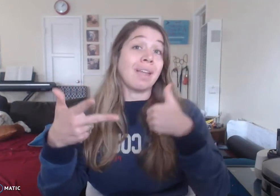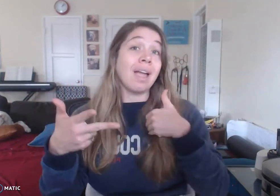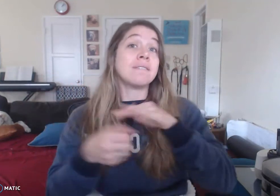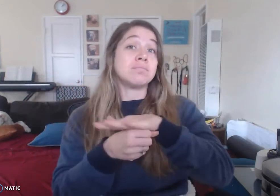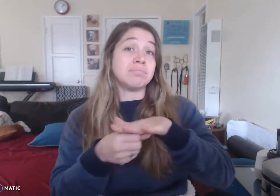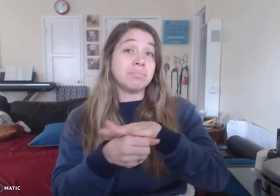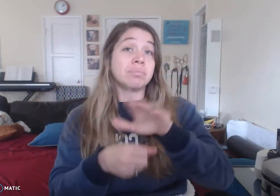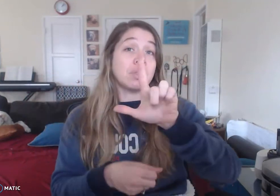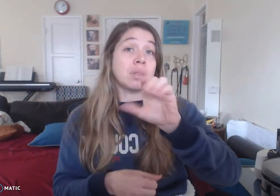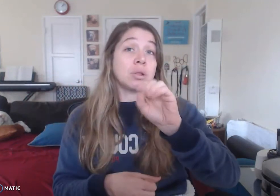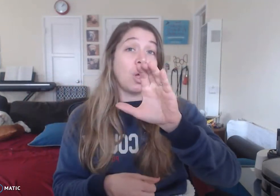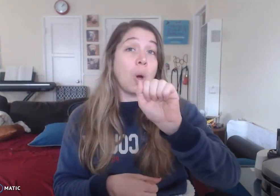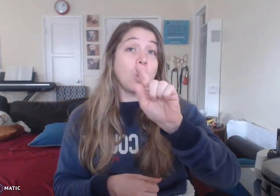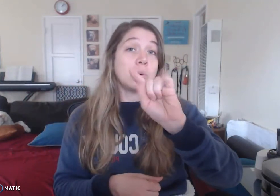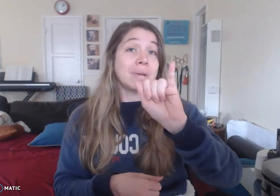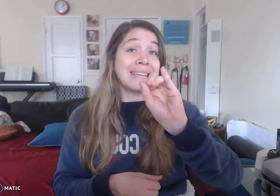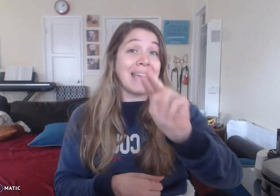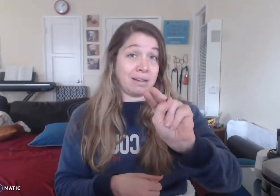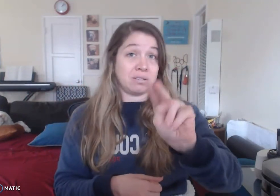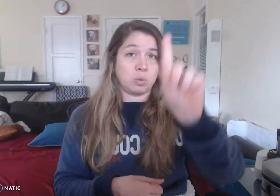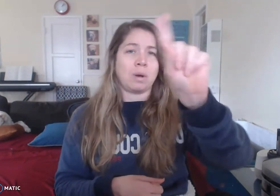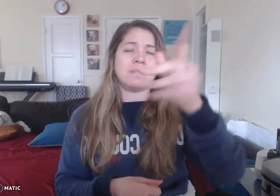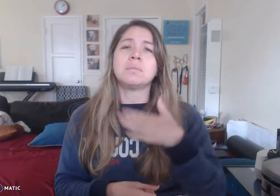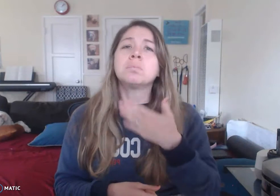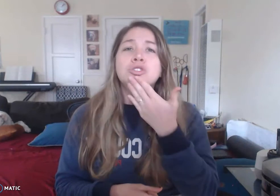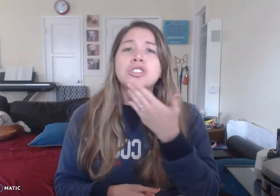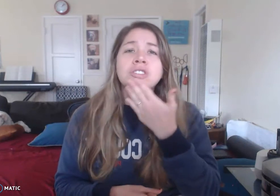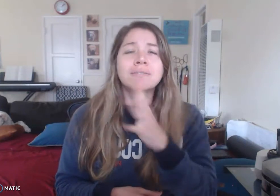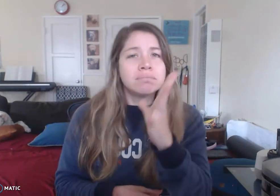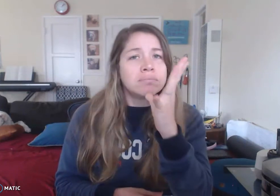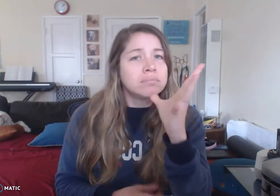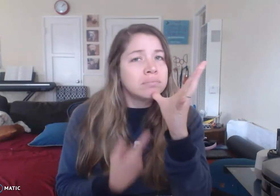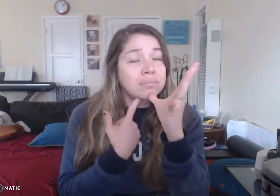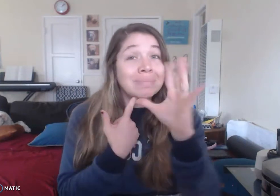All signs have a location., where signs are located on the body. The sign mom is located on the chin.